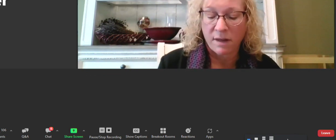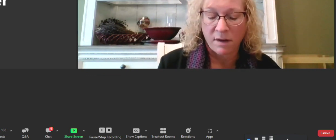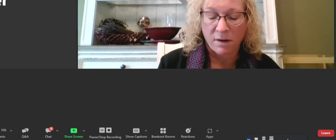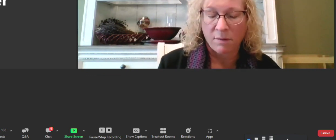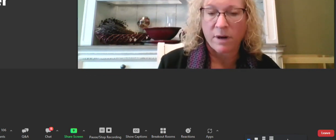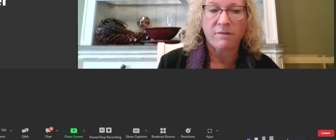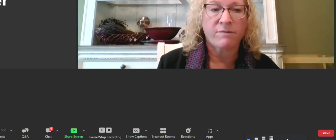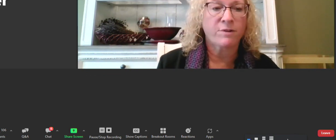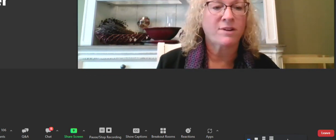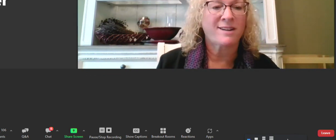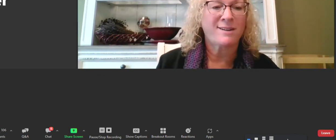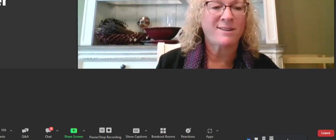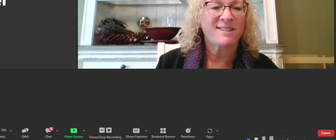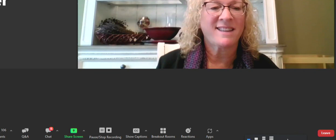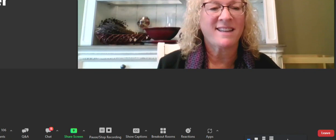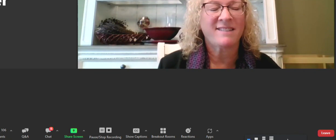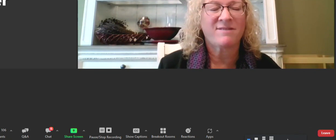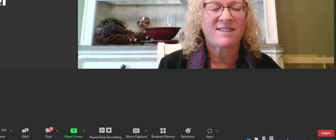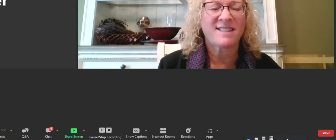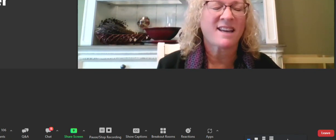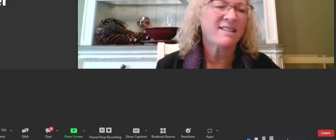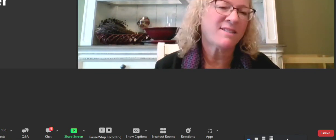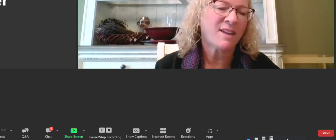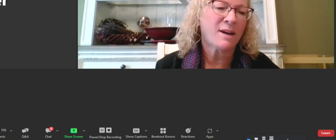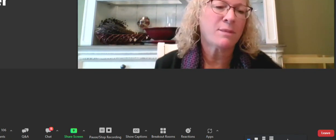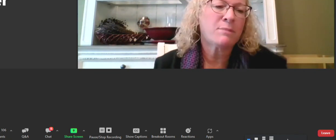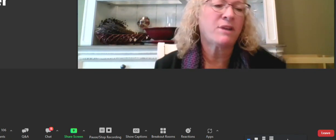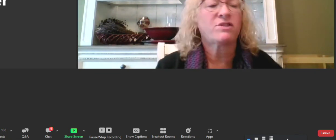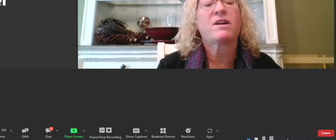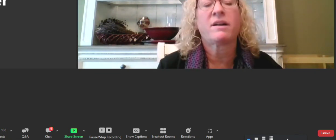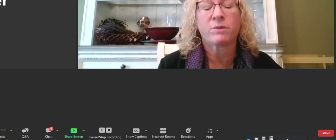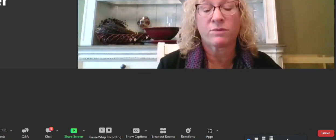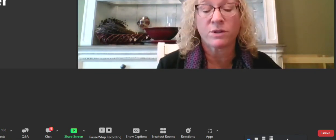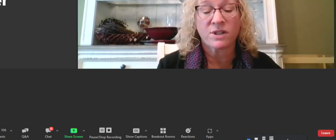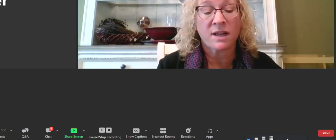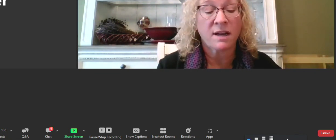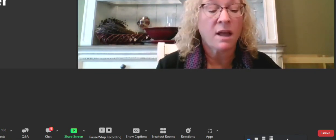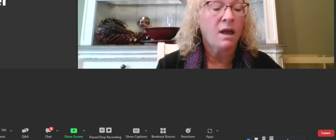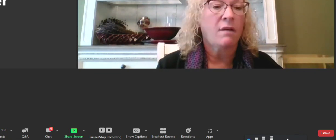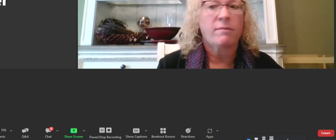to the ER when I first started noticing the signs of the high blood pressure. I was fortunate.